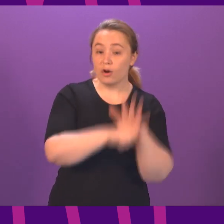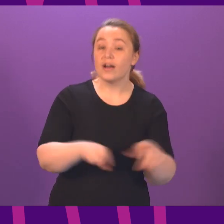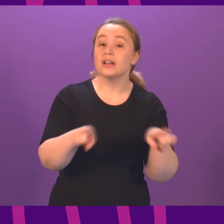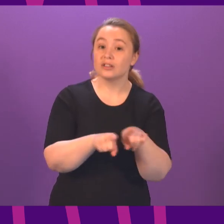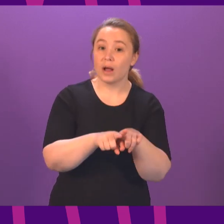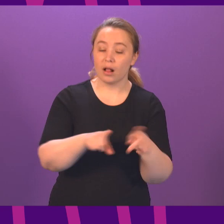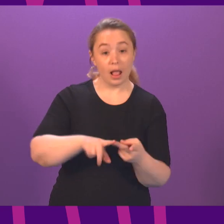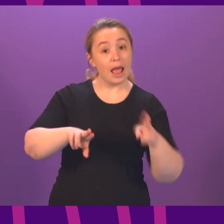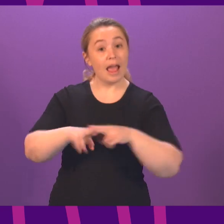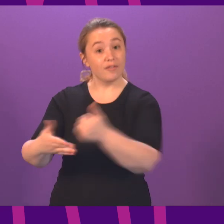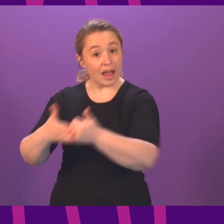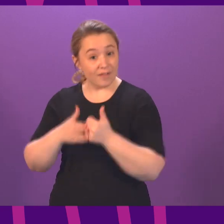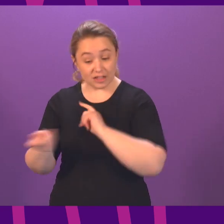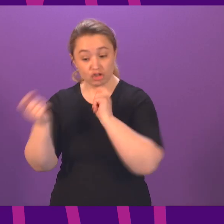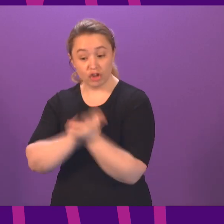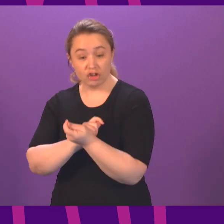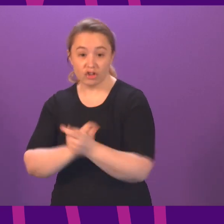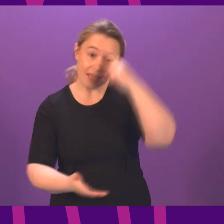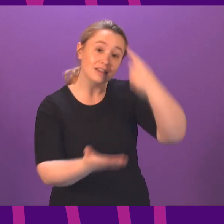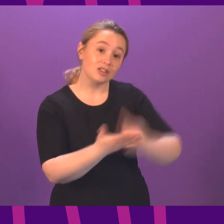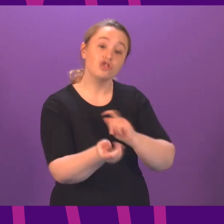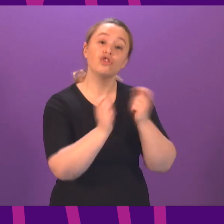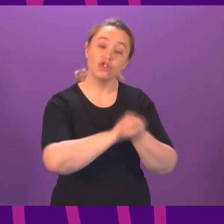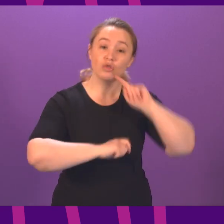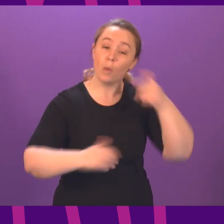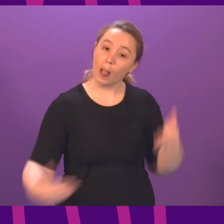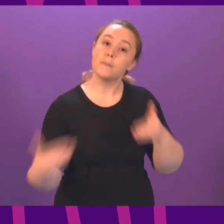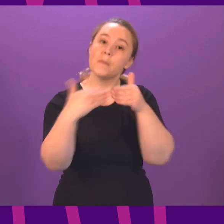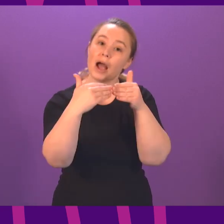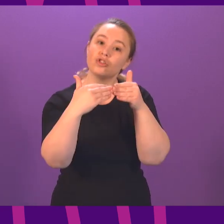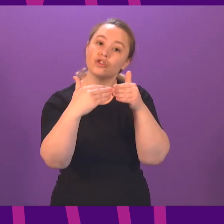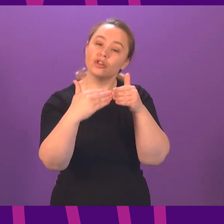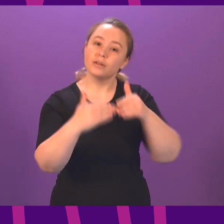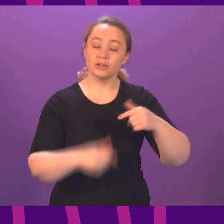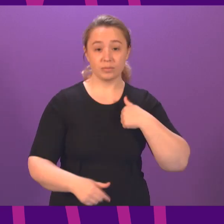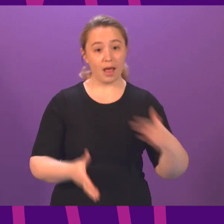so, too, will the decisions that we take on PPE. Not just as First Minister—although